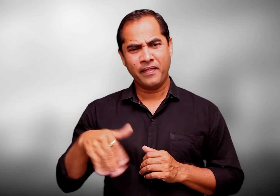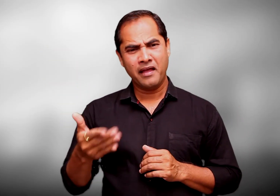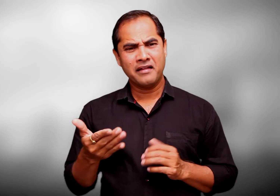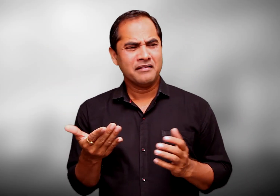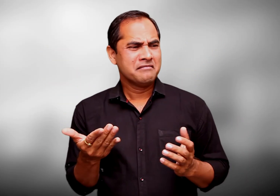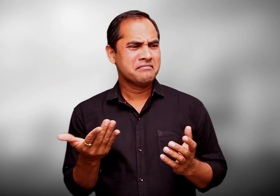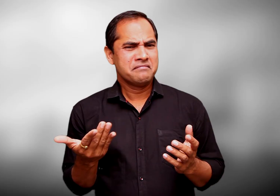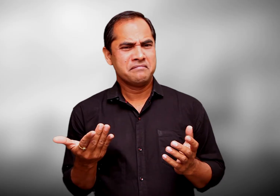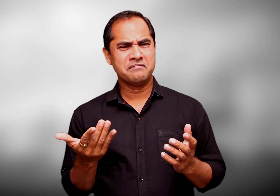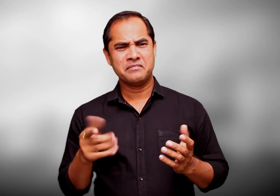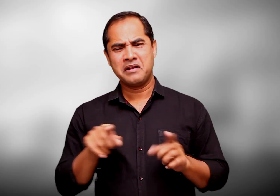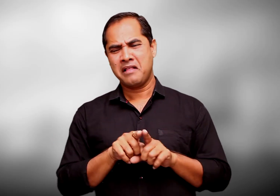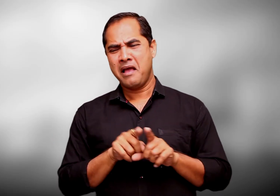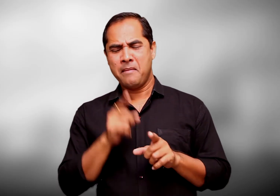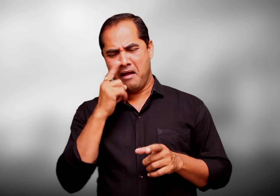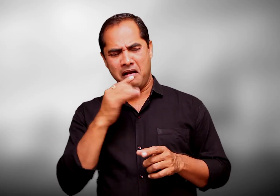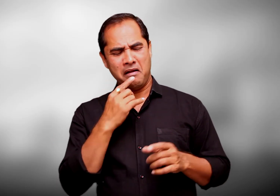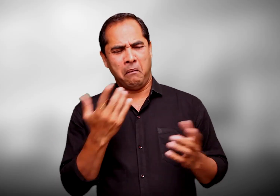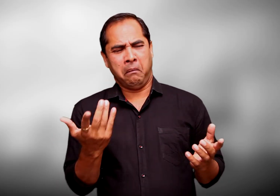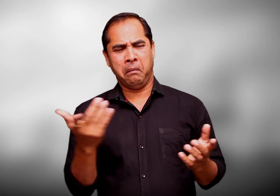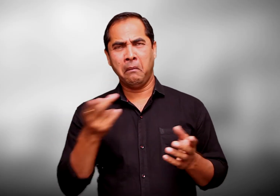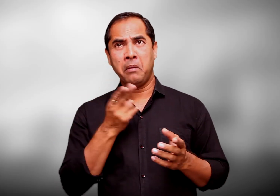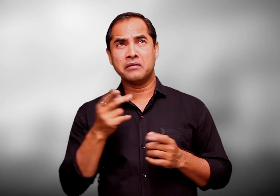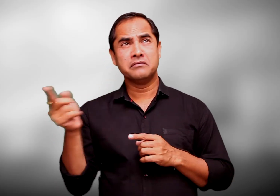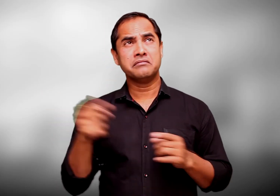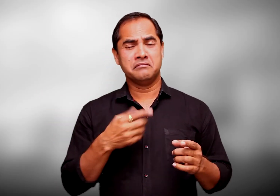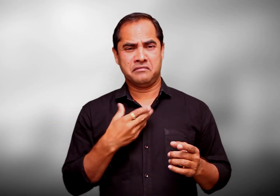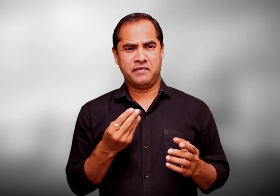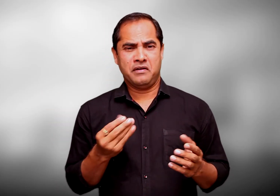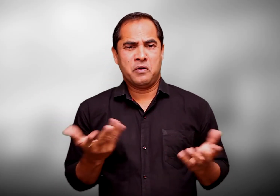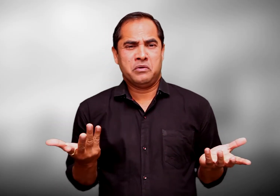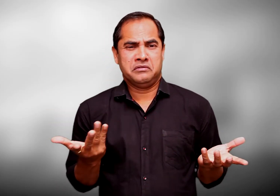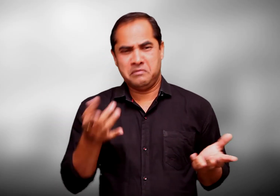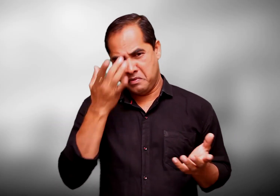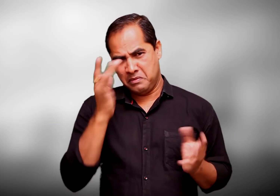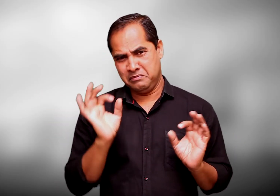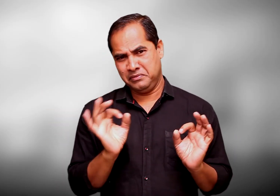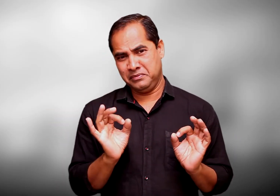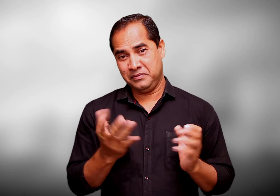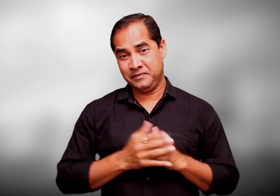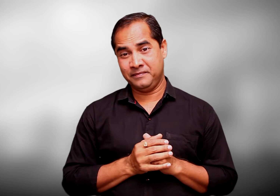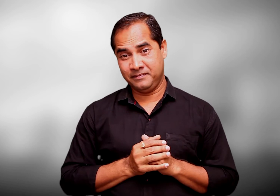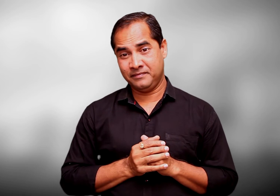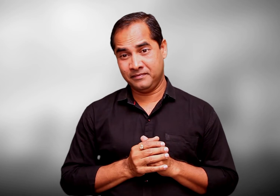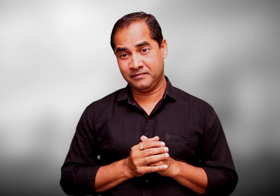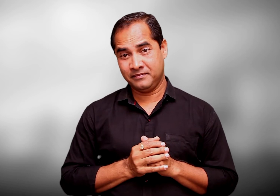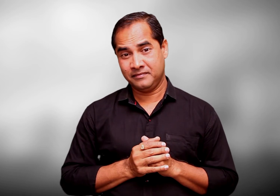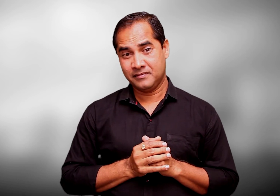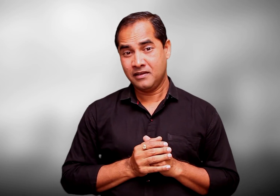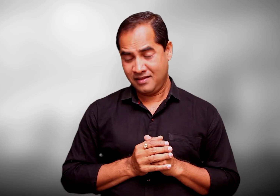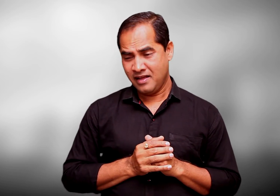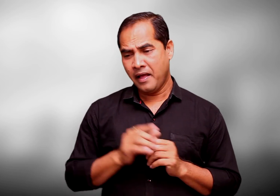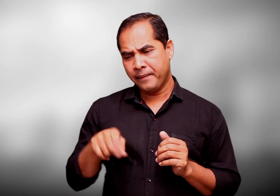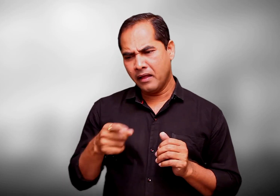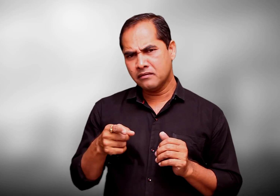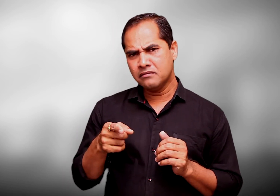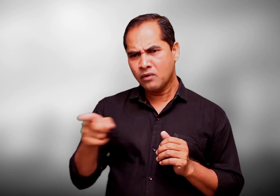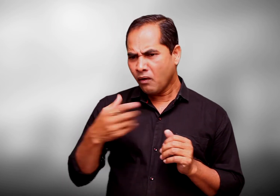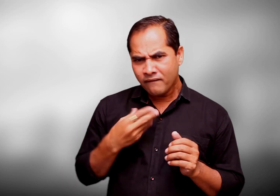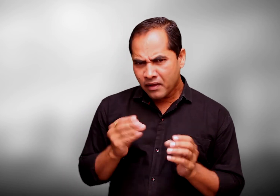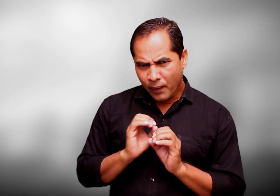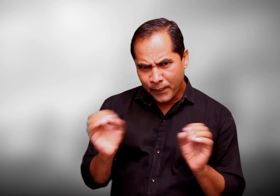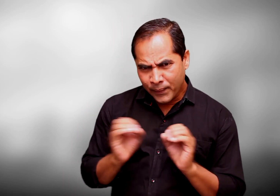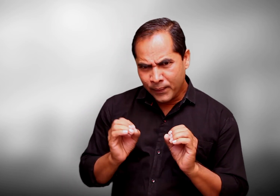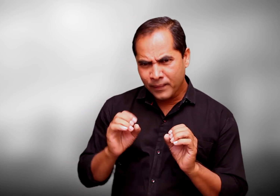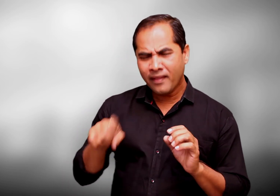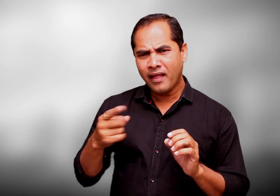'Nothing to be afraid of about that', she answered, 'Well then, why not go to